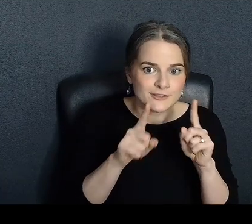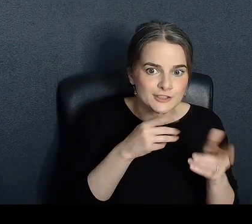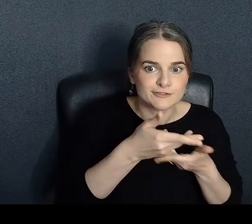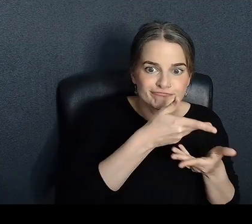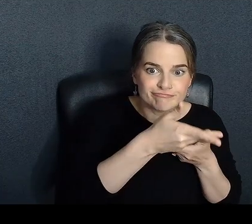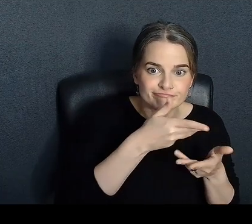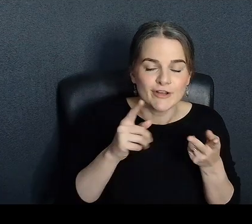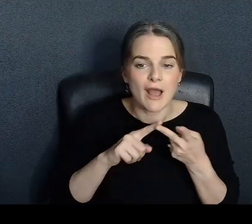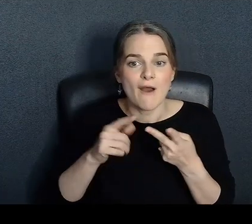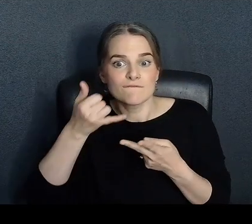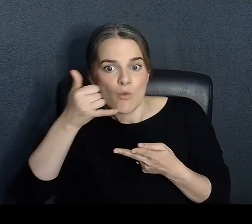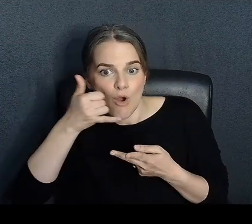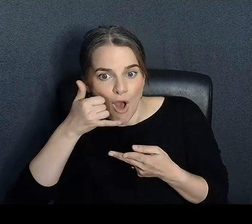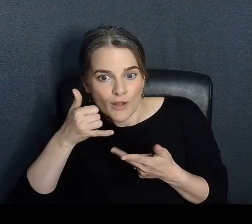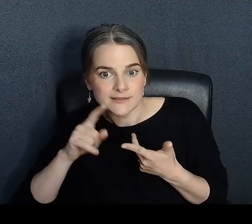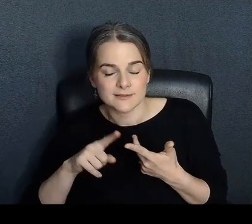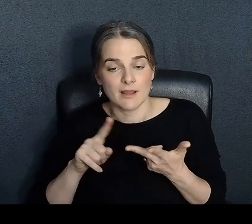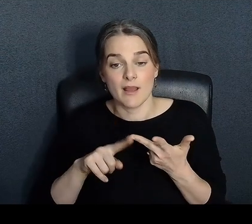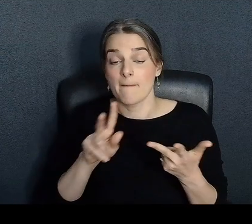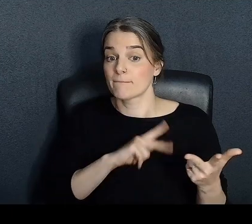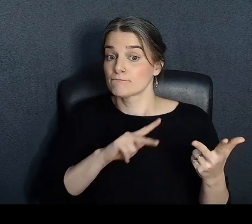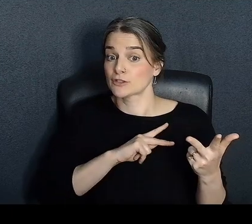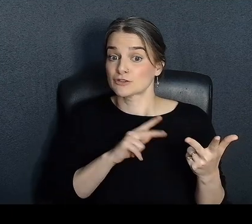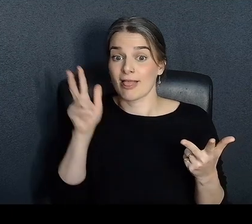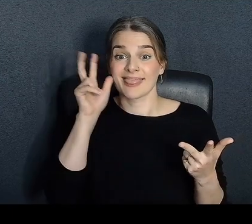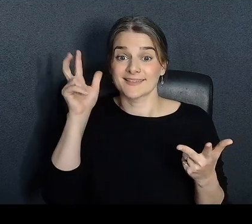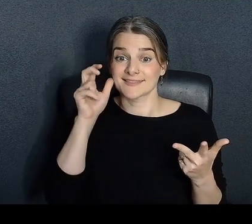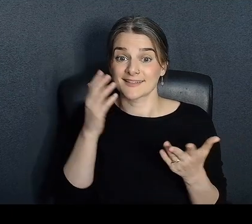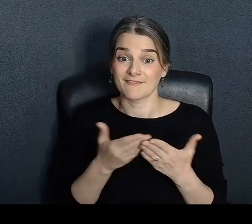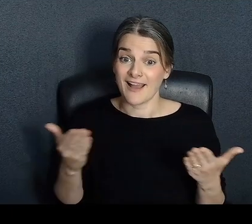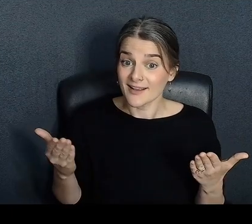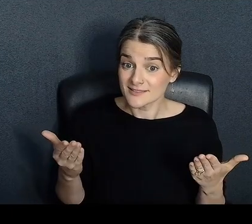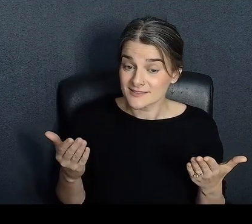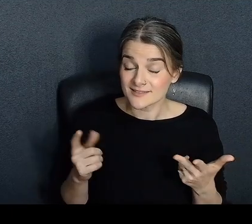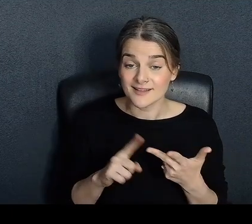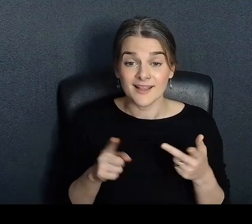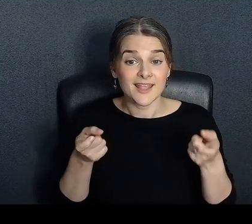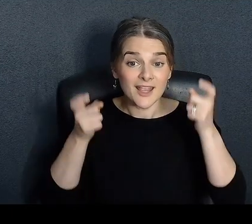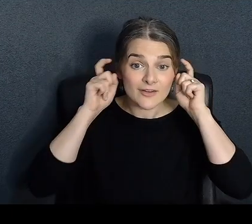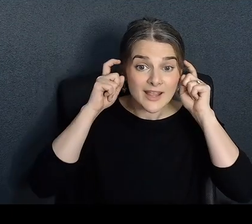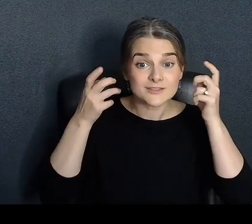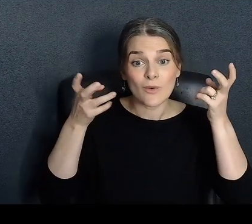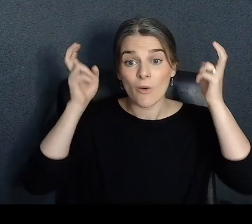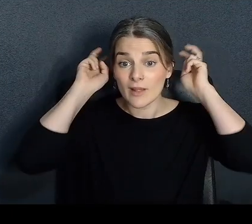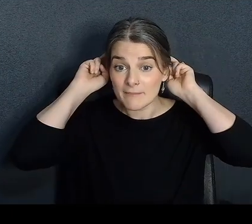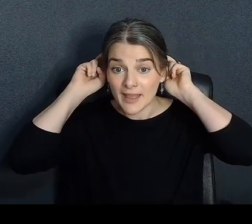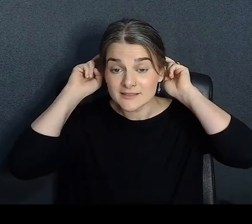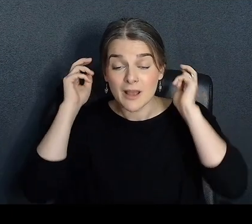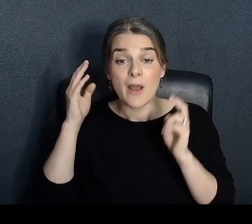You have your personal listening device, hearing aids, cochlear implants, or just your Bluetooth headset